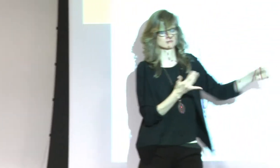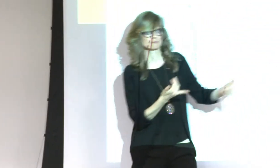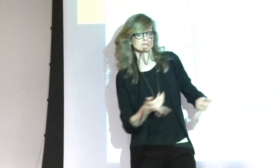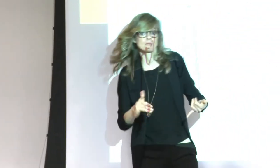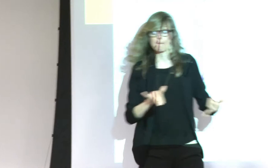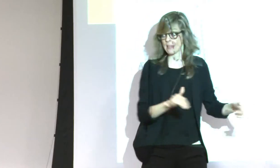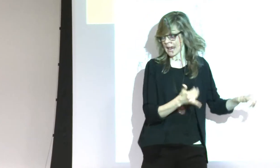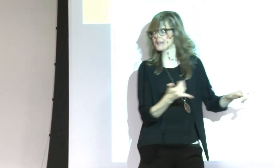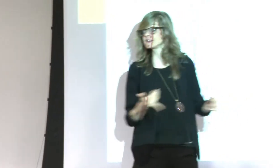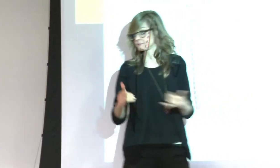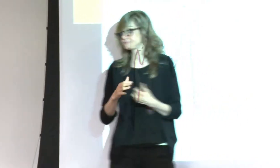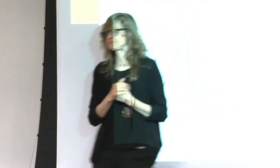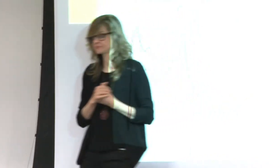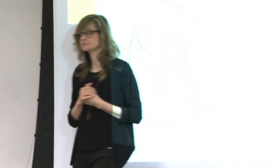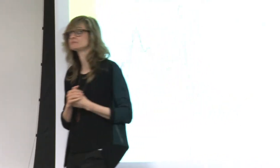WHILE THEY WERE PLAYING THEIR INSTRUMENTS.